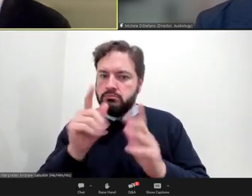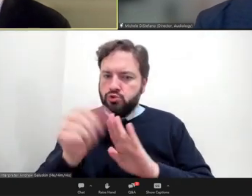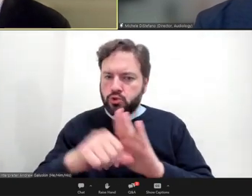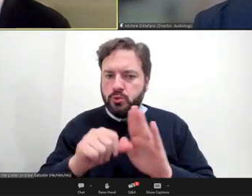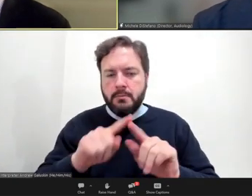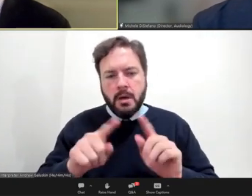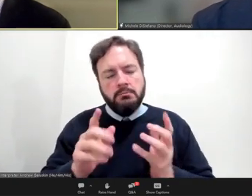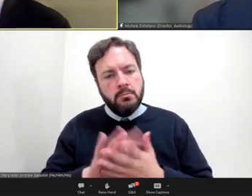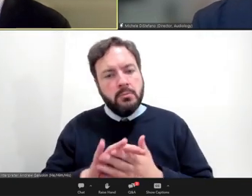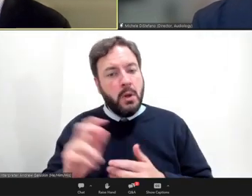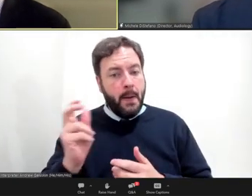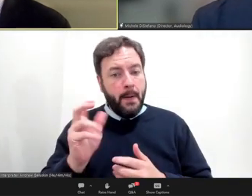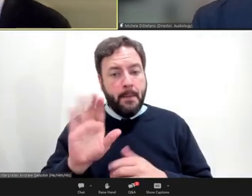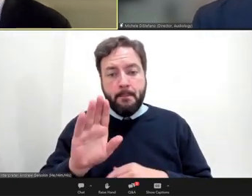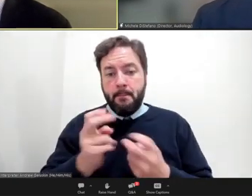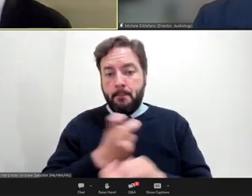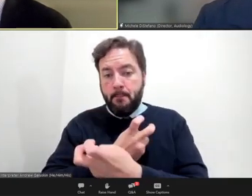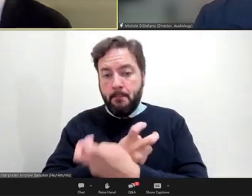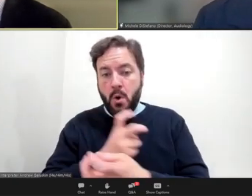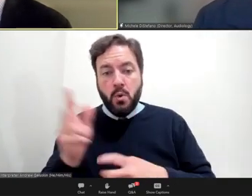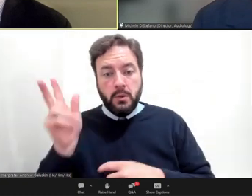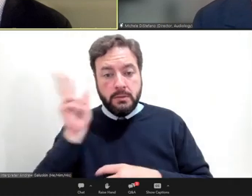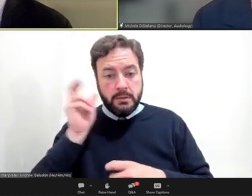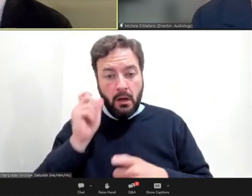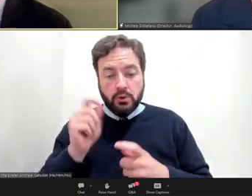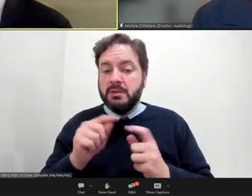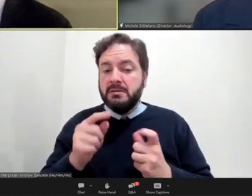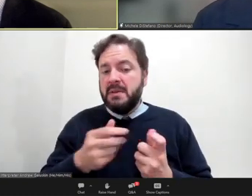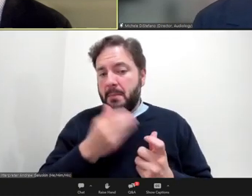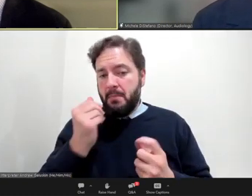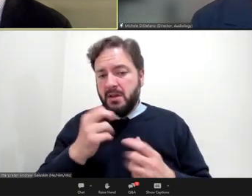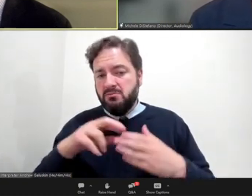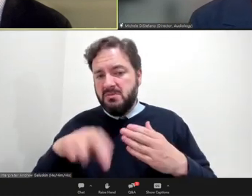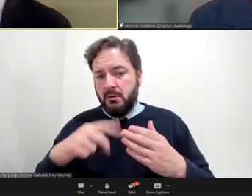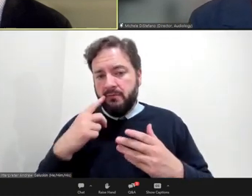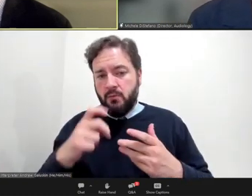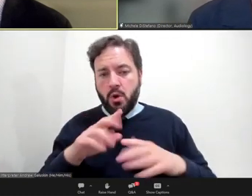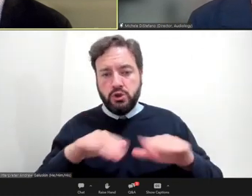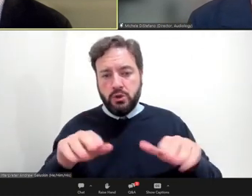Bone conduction devices offer the most reliable hearing outcome for children with aural atresia.